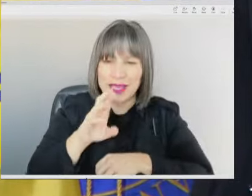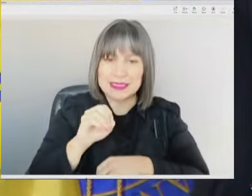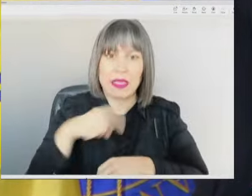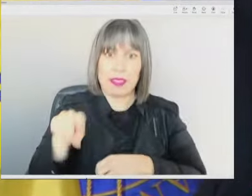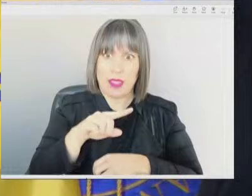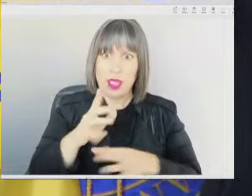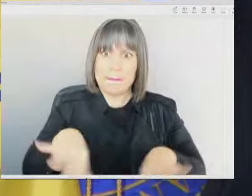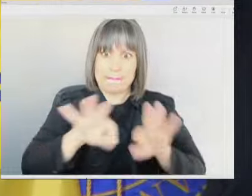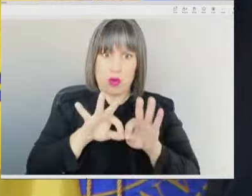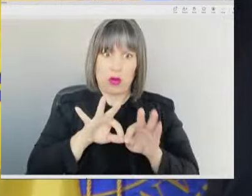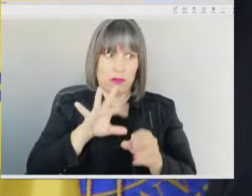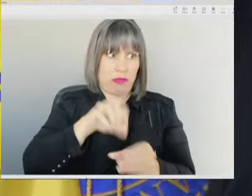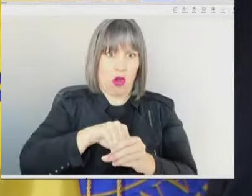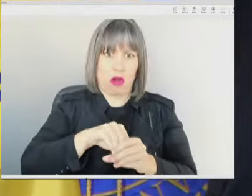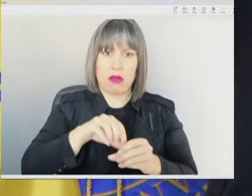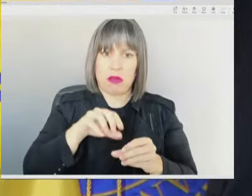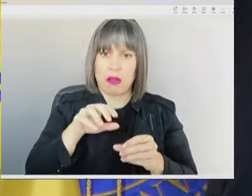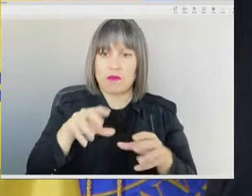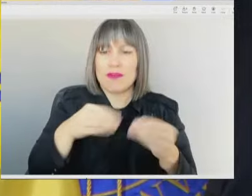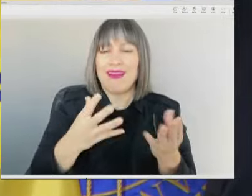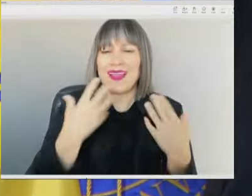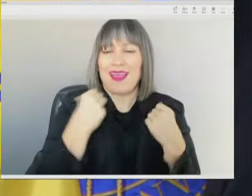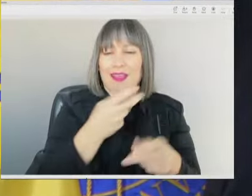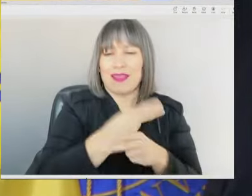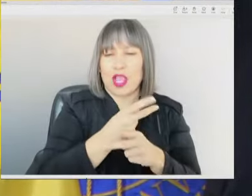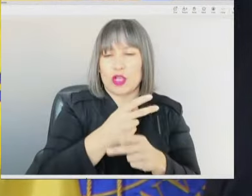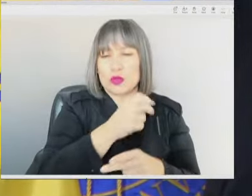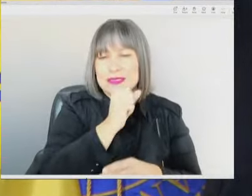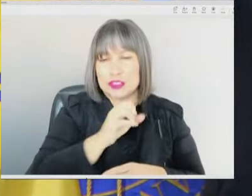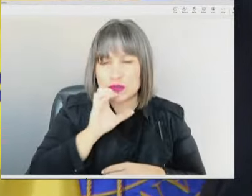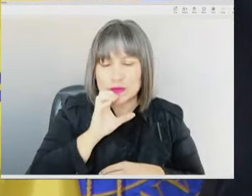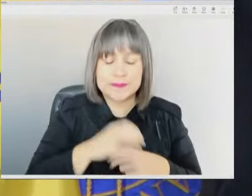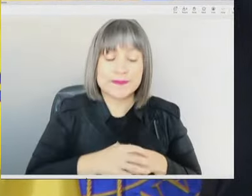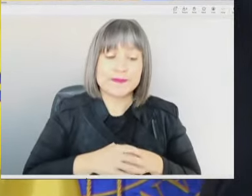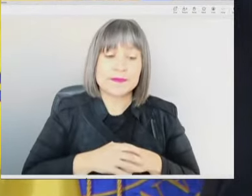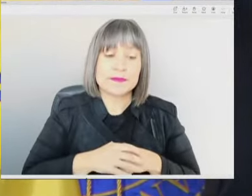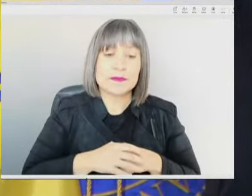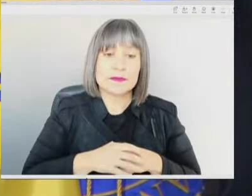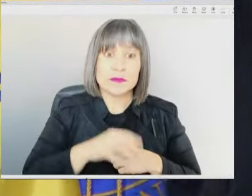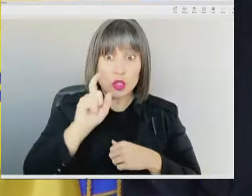health care, especially to seniors. And you need a fair number of them. But in South Florida,